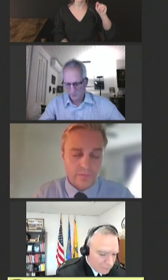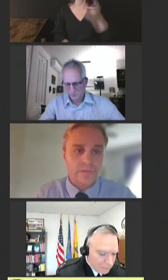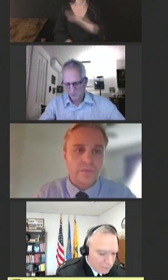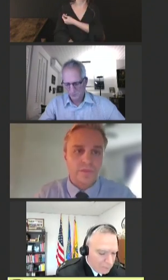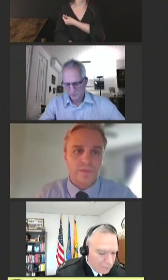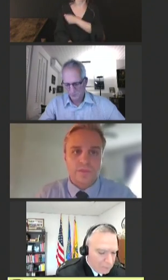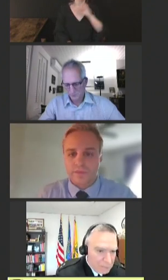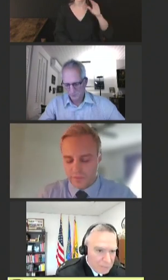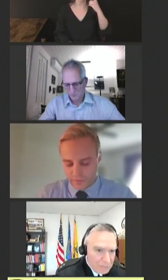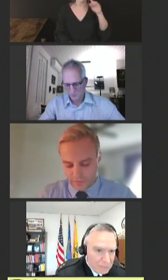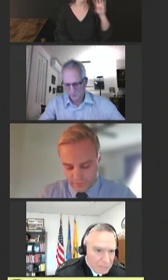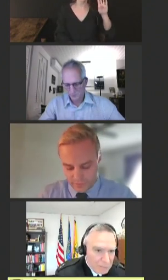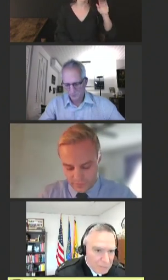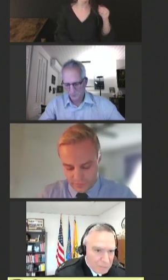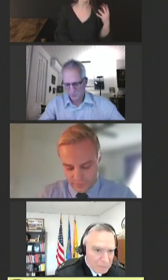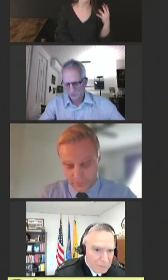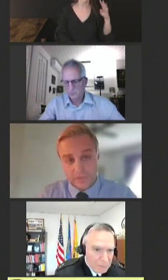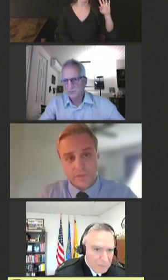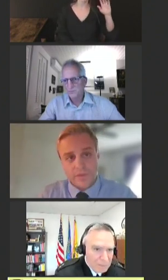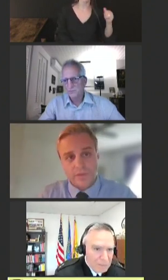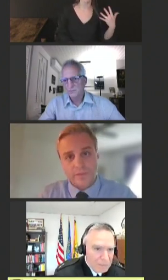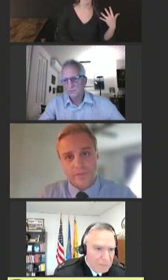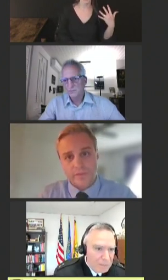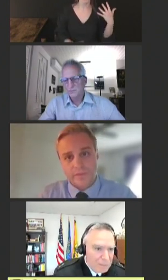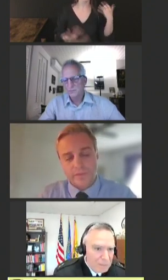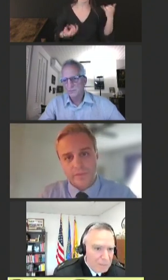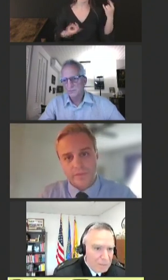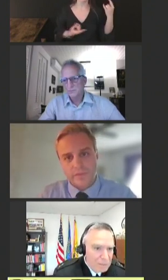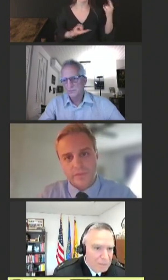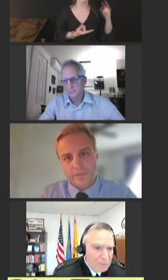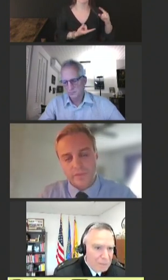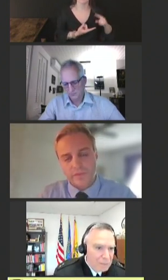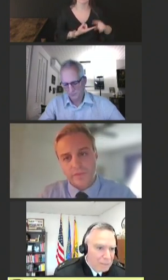BA-4/BA-5 have been on the decline, and now we have new variants that we have -- or